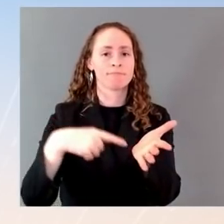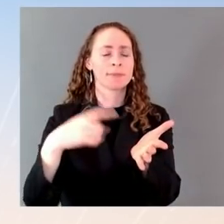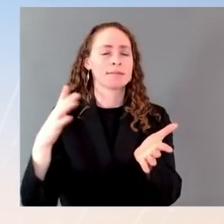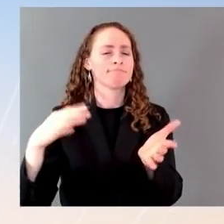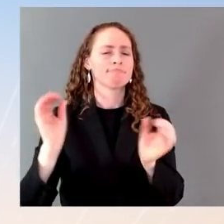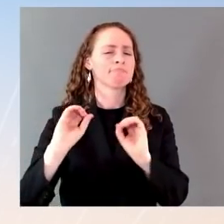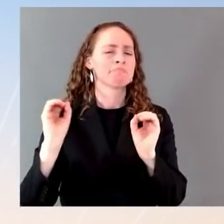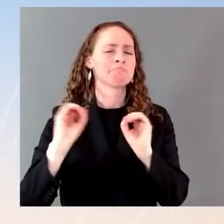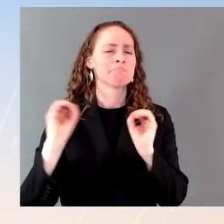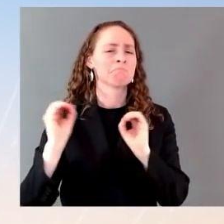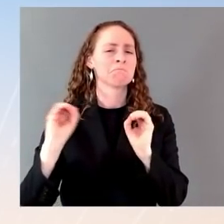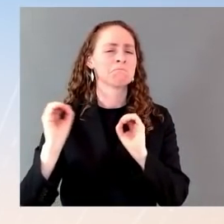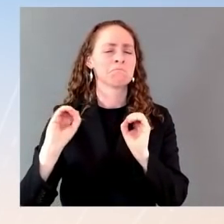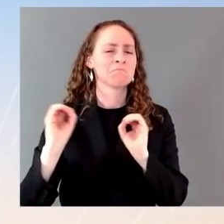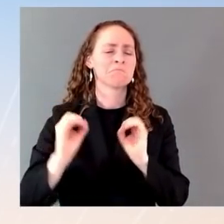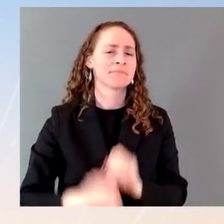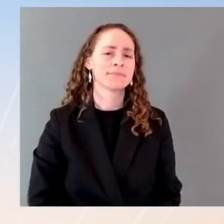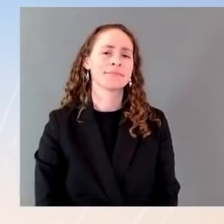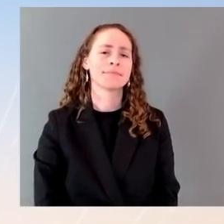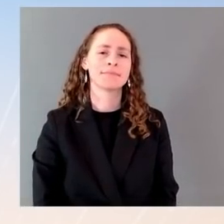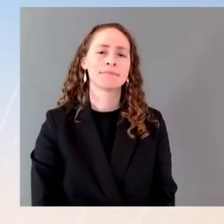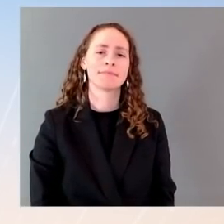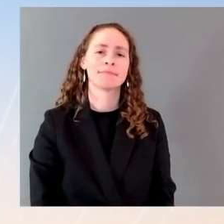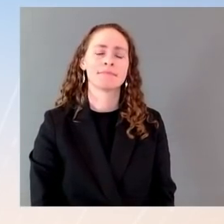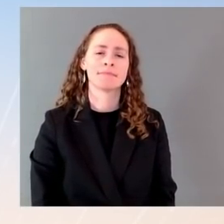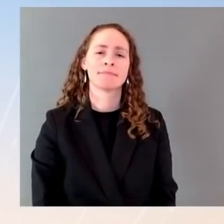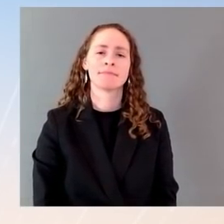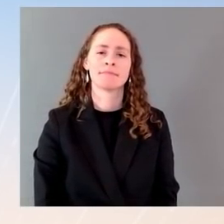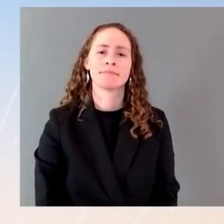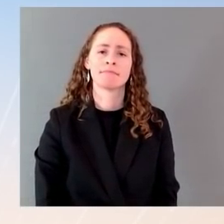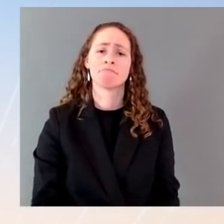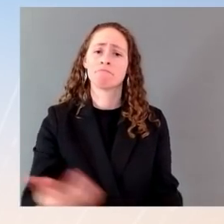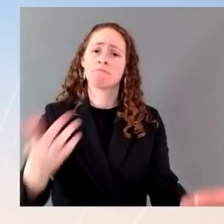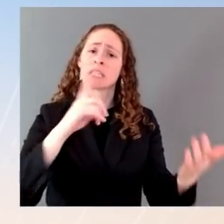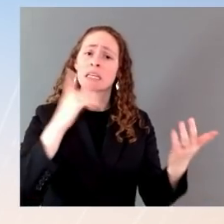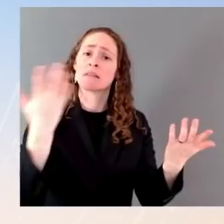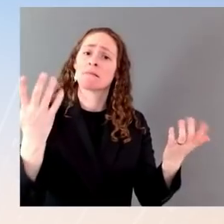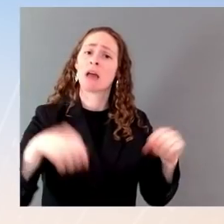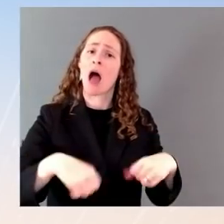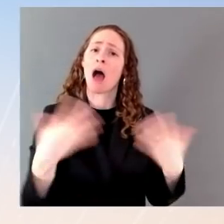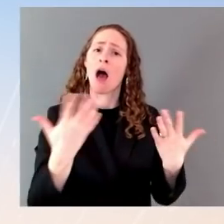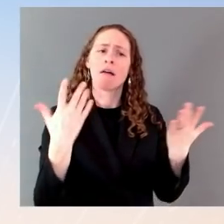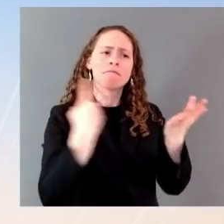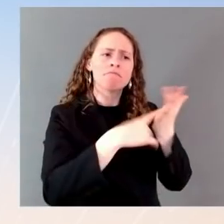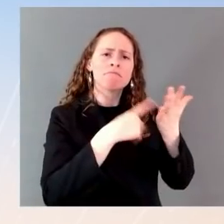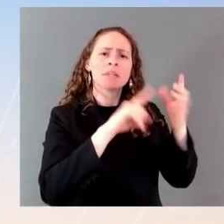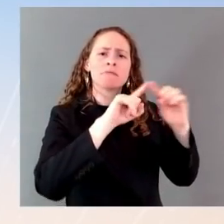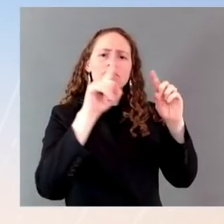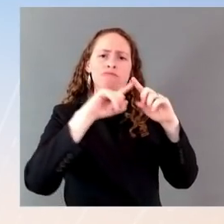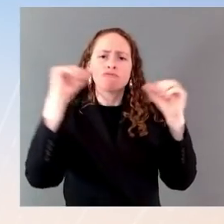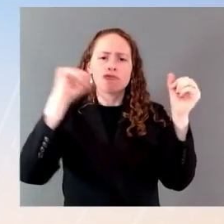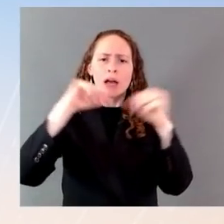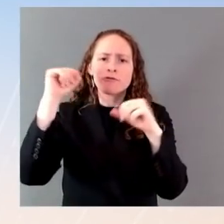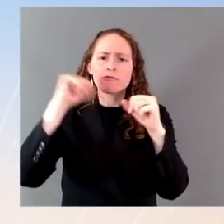that was on the table and we are prepared to do that, as we've been prepared to do that throughout both the Cold War and post-Cold War eras.